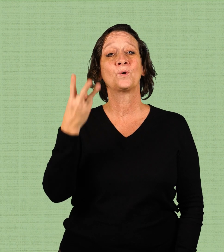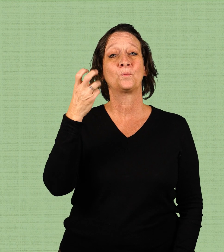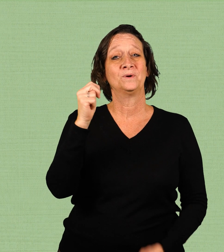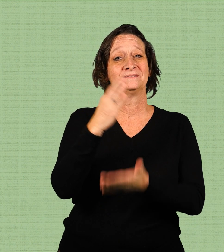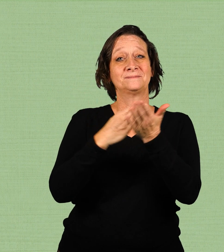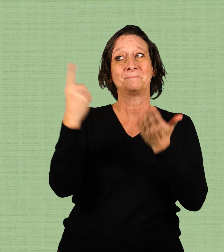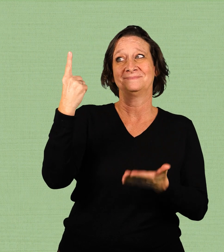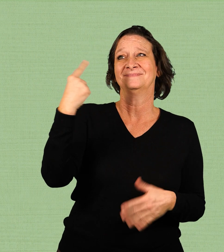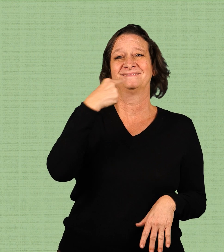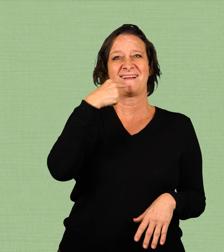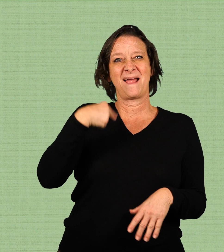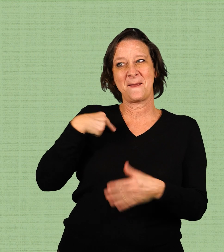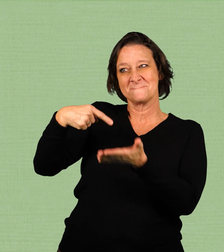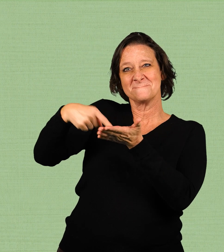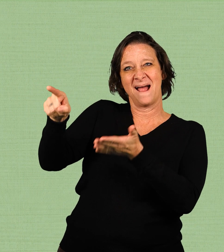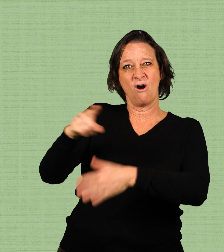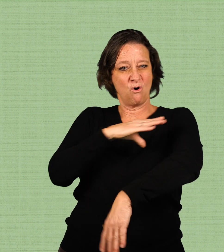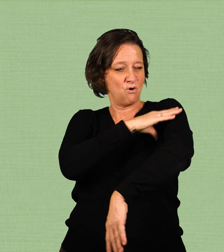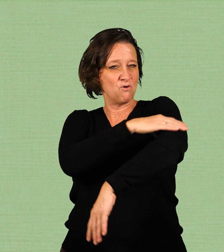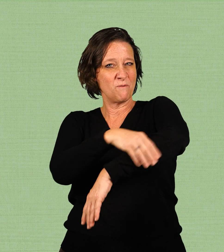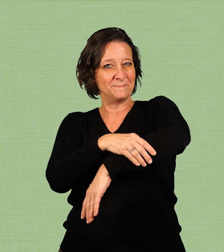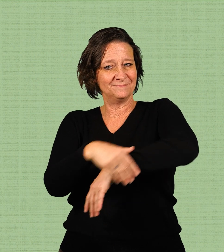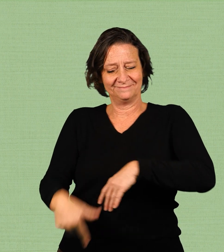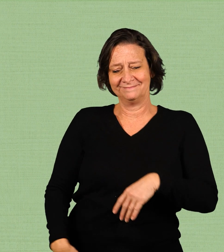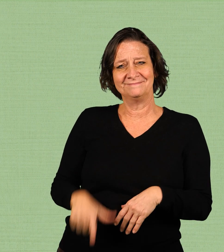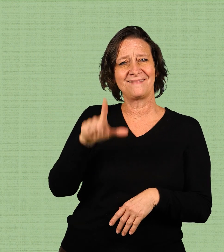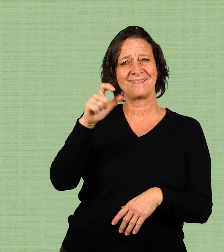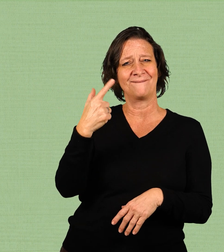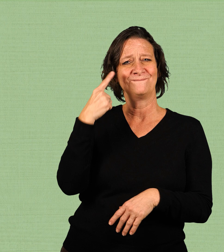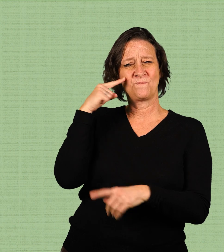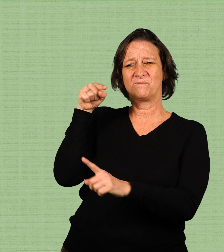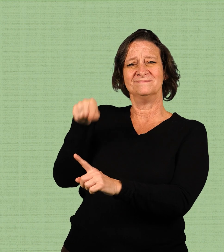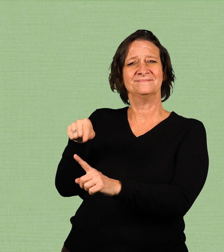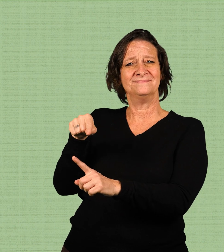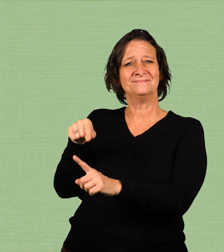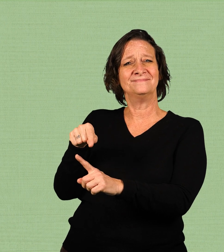When someone says, “I paid an arm and a leg for it,”